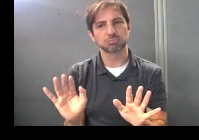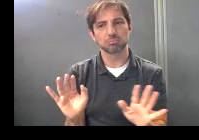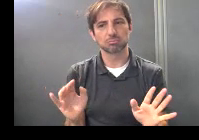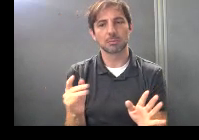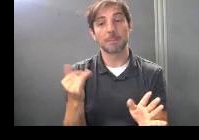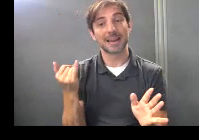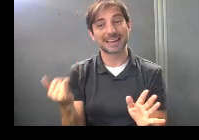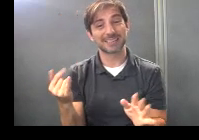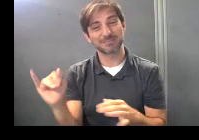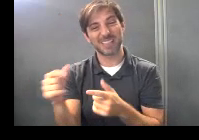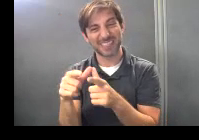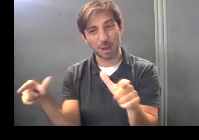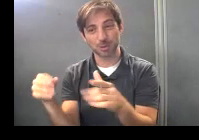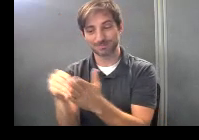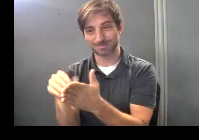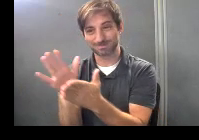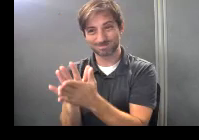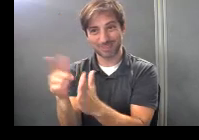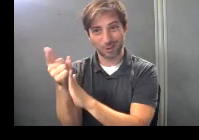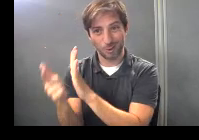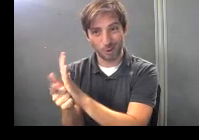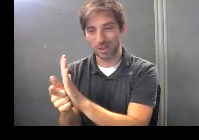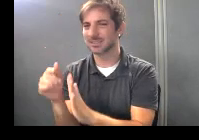THE LANGUAGE TO TAKE THAT OUT. DON'T USE THE TERM "DOWNS."